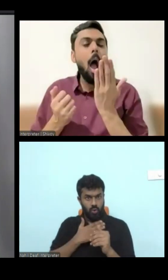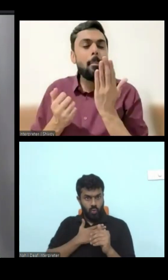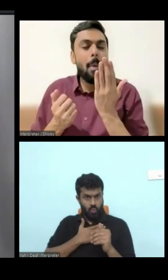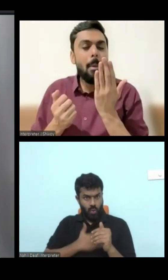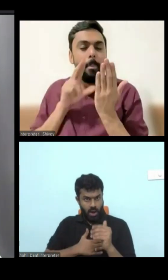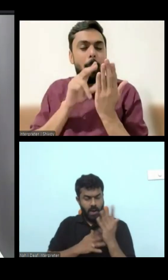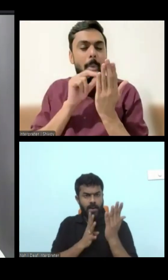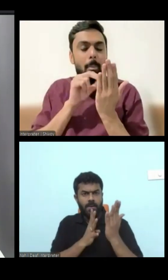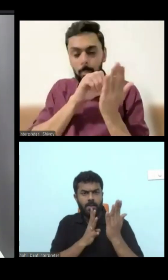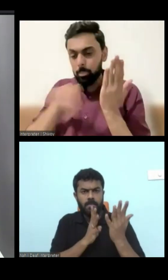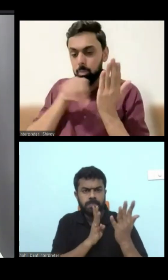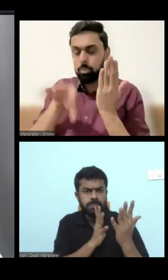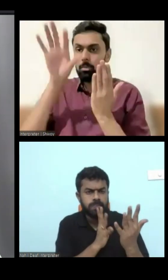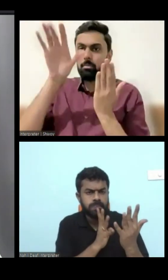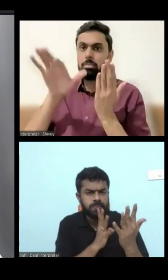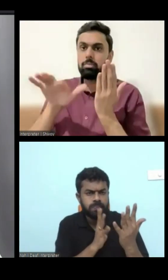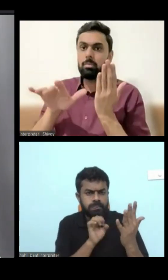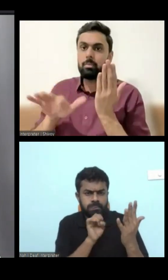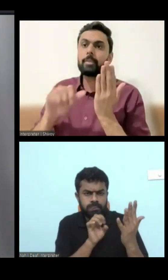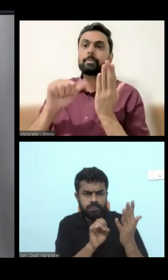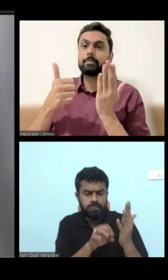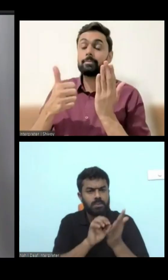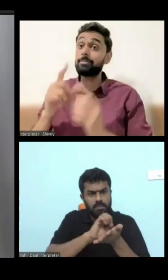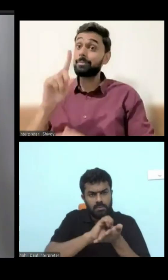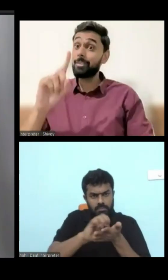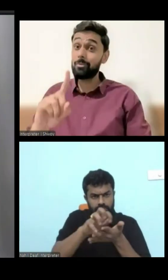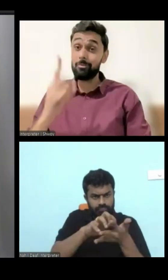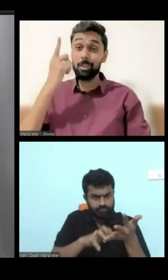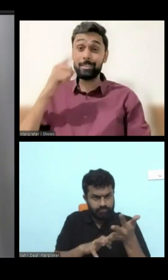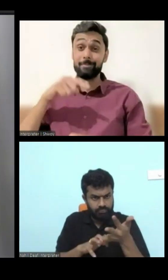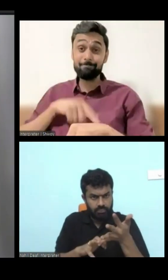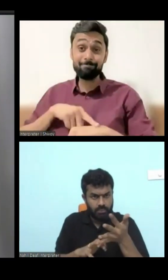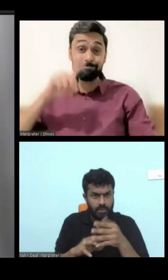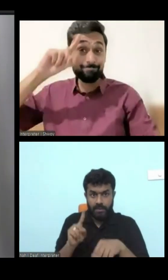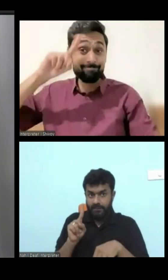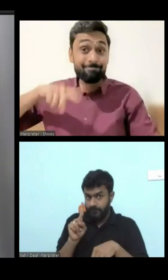I'm very proud of the fact that this year, for the first time in the history of India, 255 students